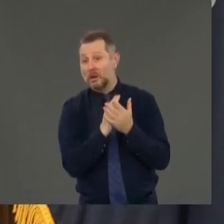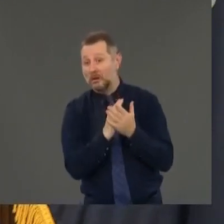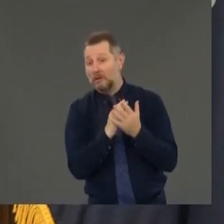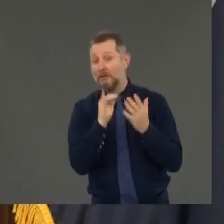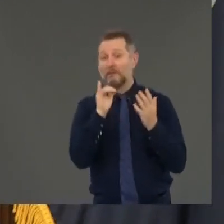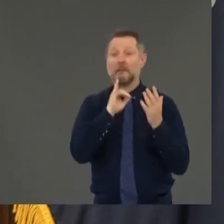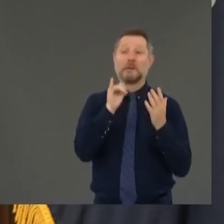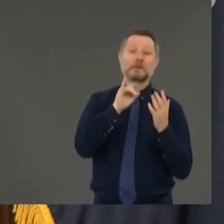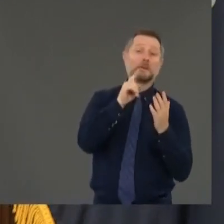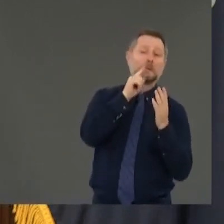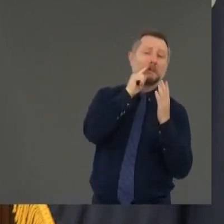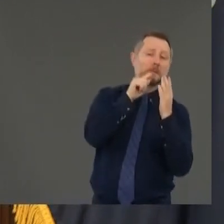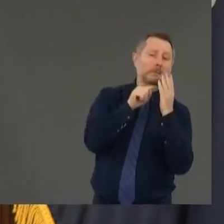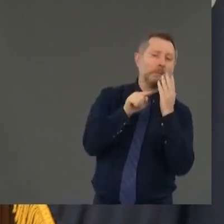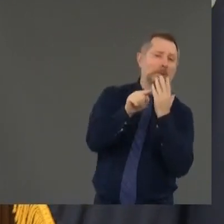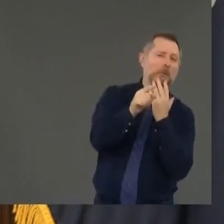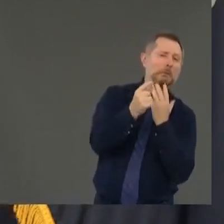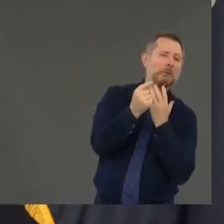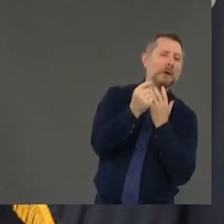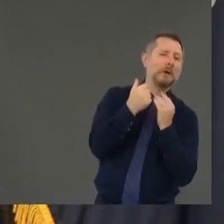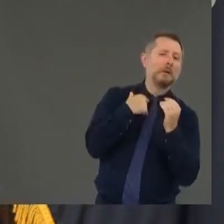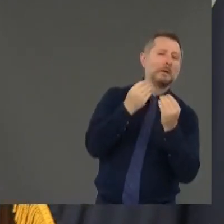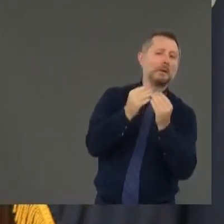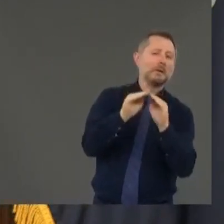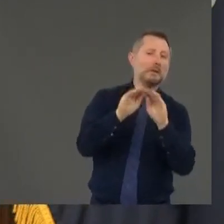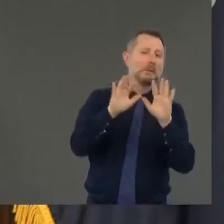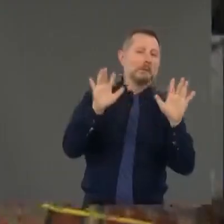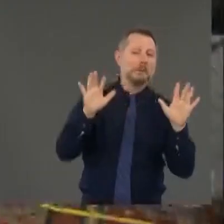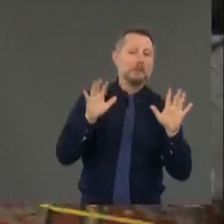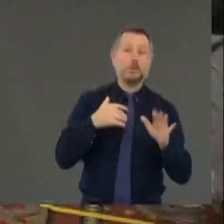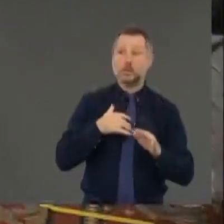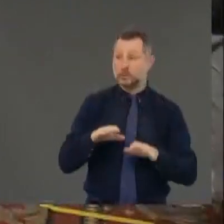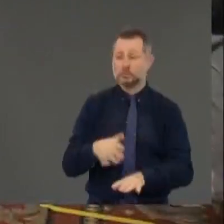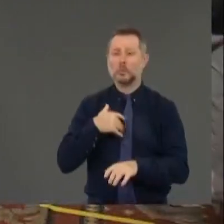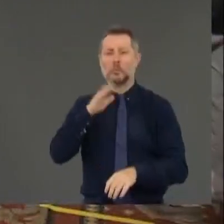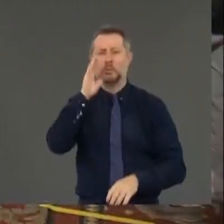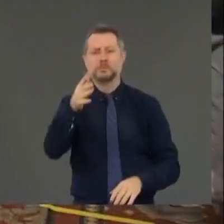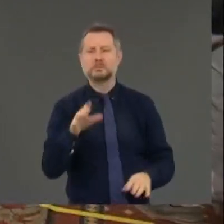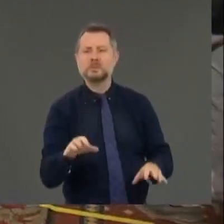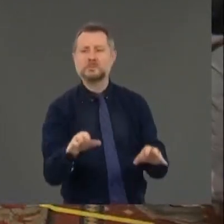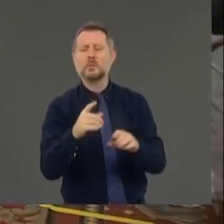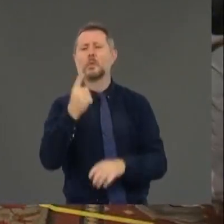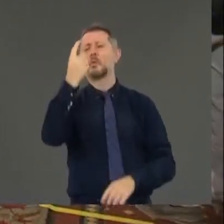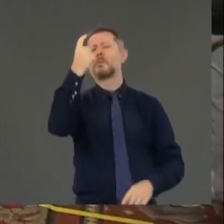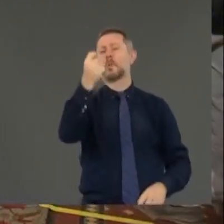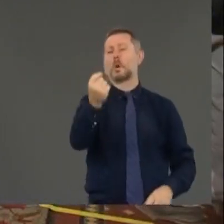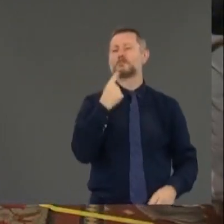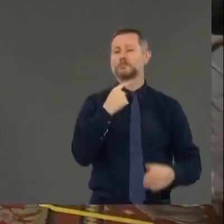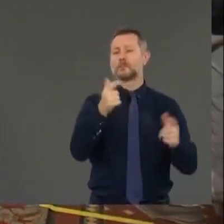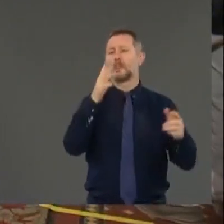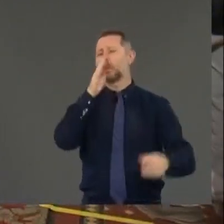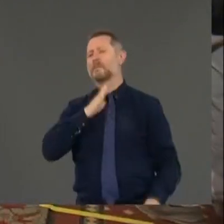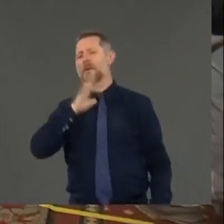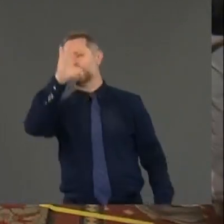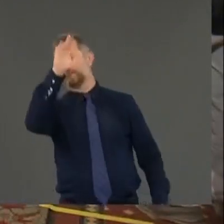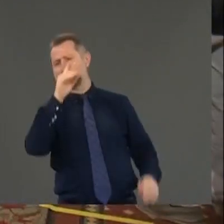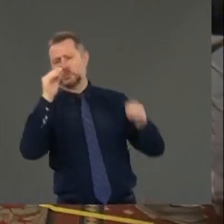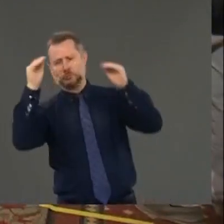SAYS. AND IF THERE'S ANY CRACK OR LIGHT FOR STATE ACTION, THEN WE